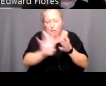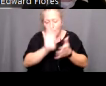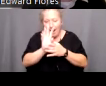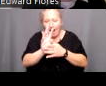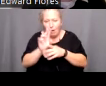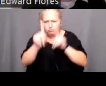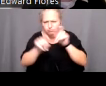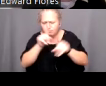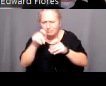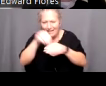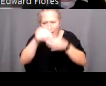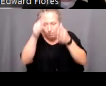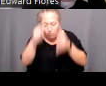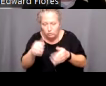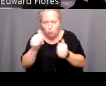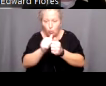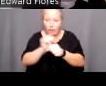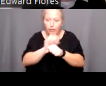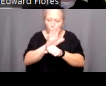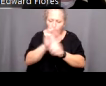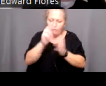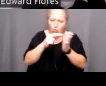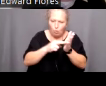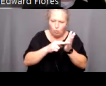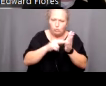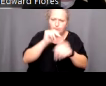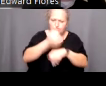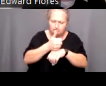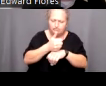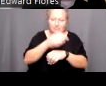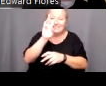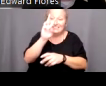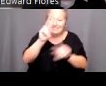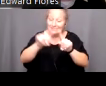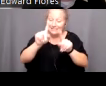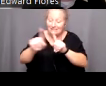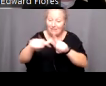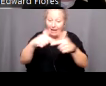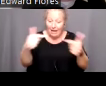with COVID protocols in place in six different languages and over-sampled